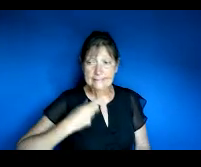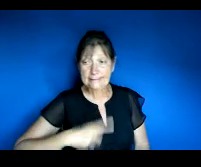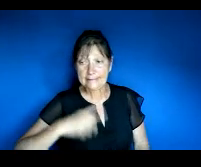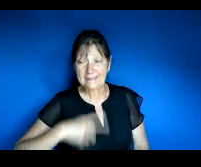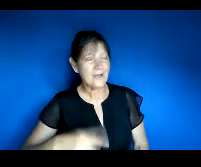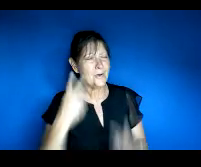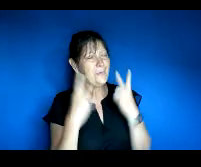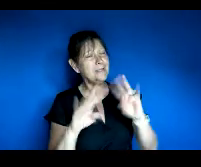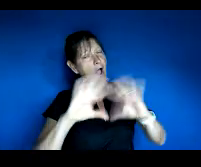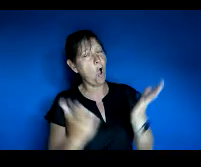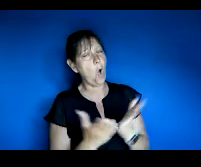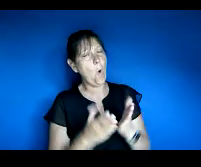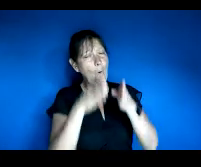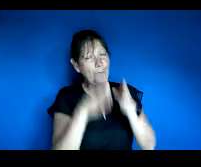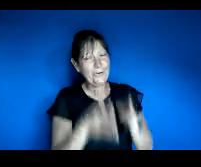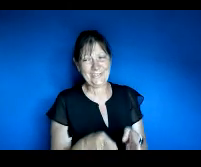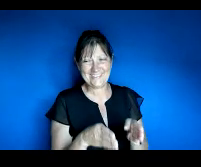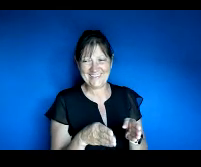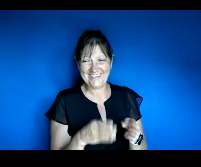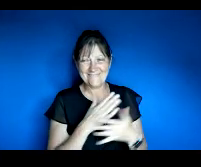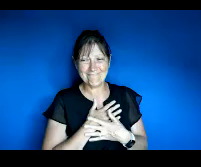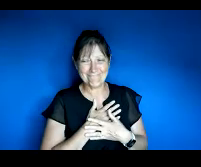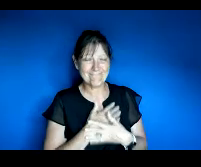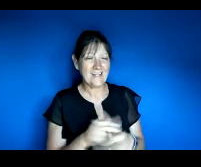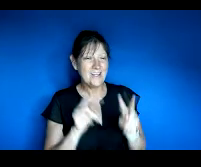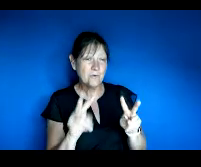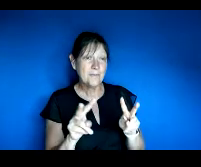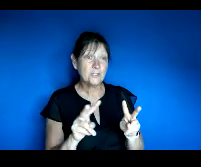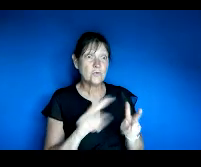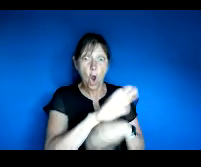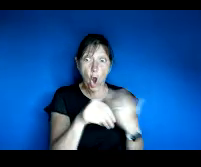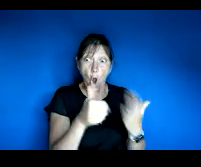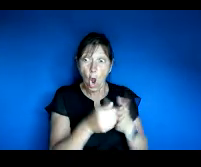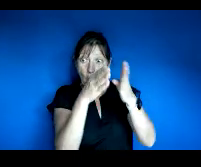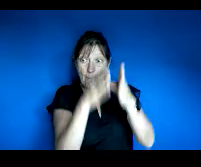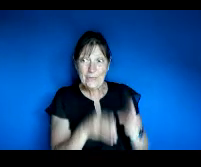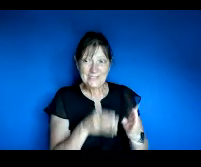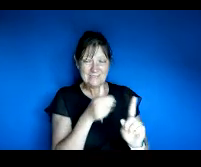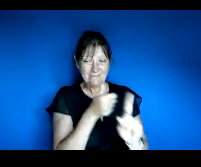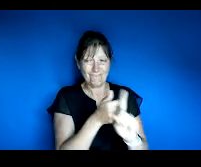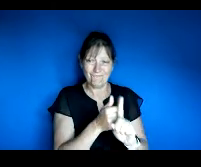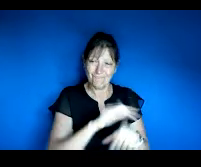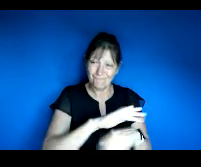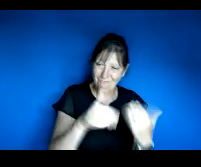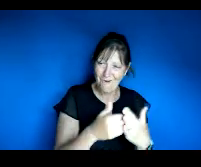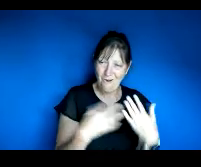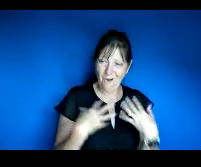and we really want to make sure that they are well, that they have access to the things that they need